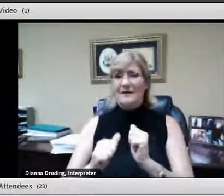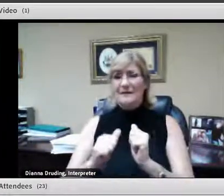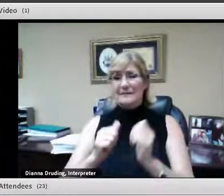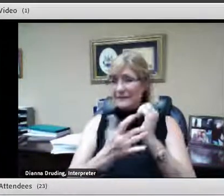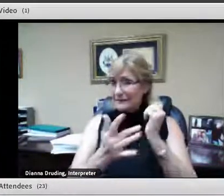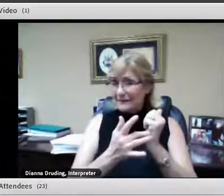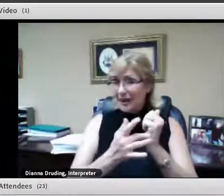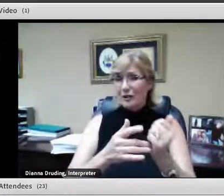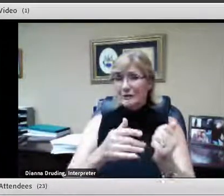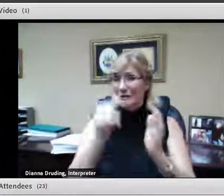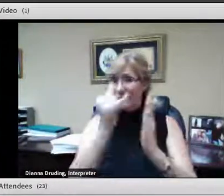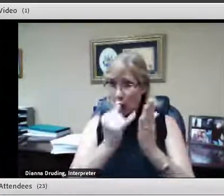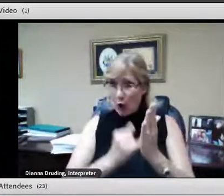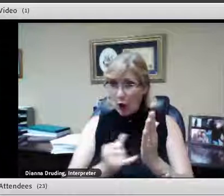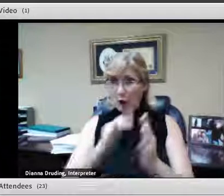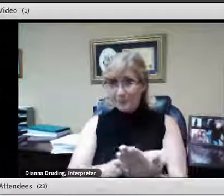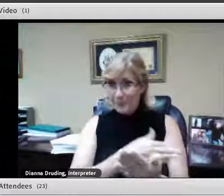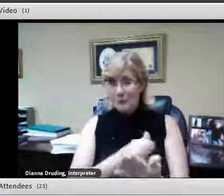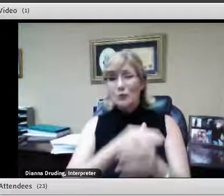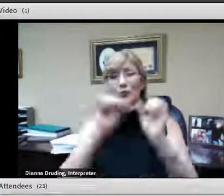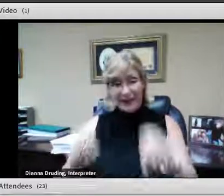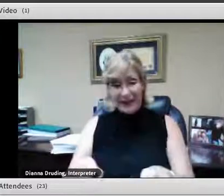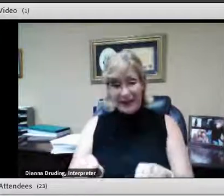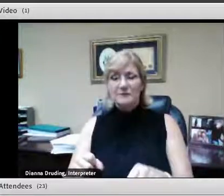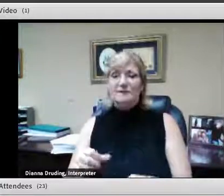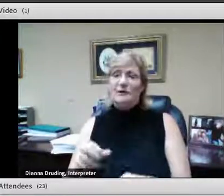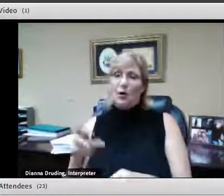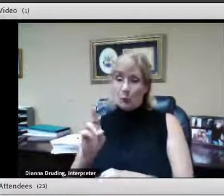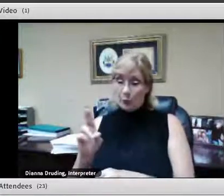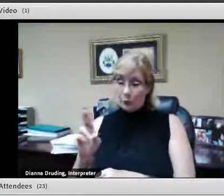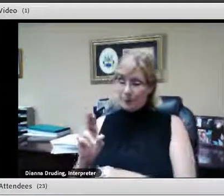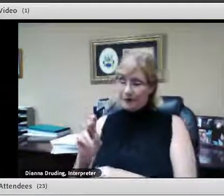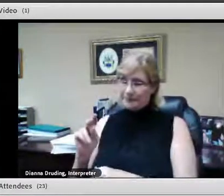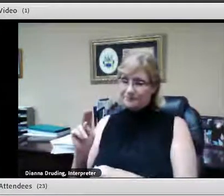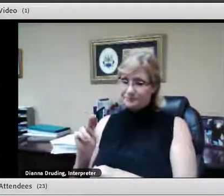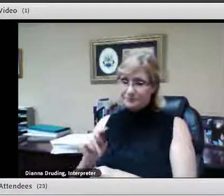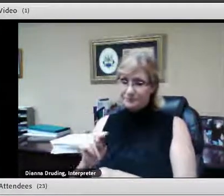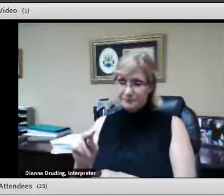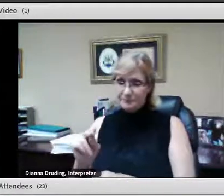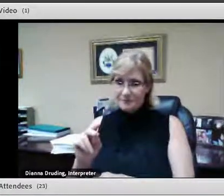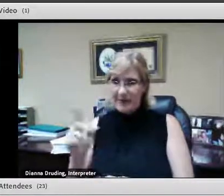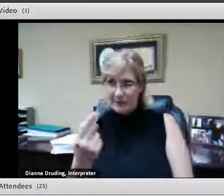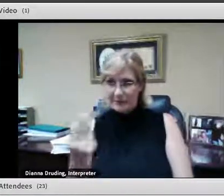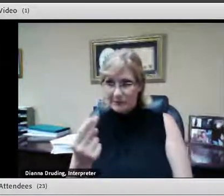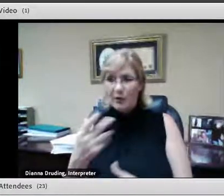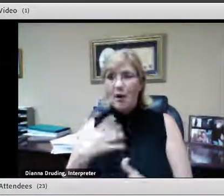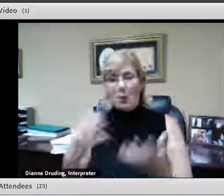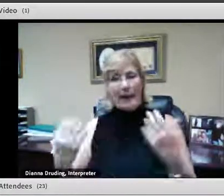Hilary: All right, so, also, we want to make sure it's really, really engaging. We've had a lot of luck when you play into the popular.